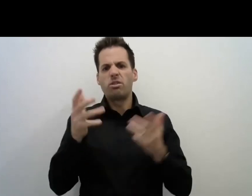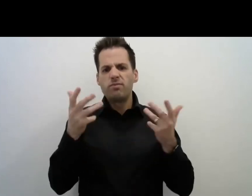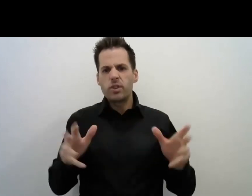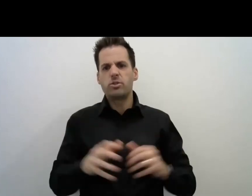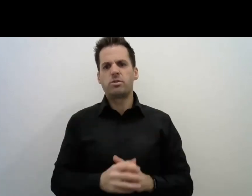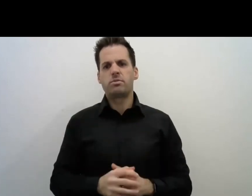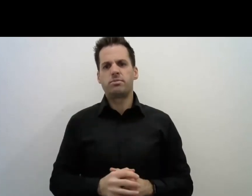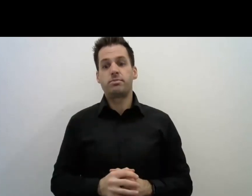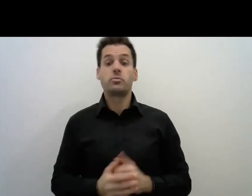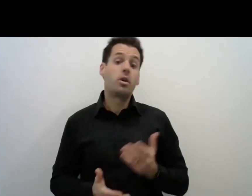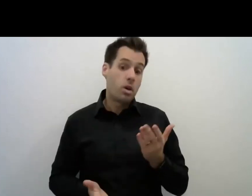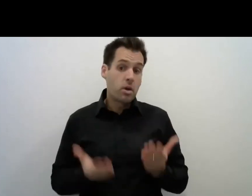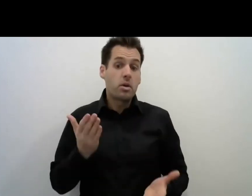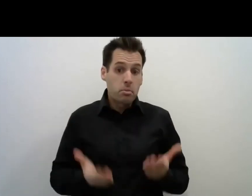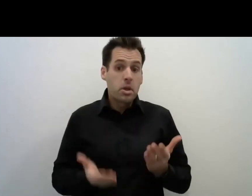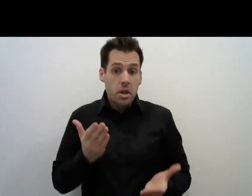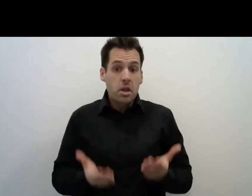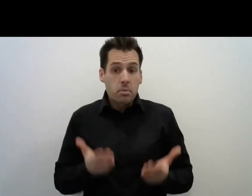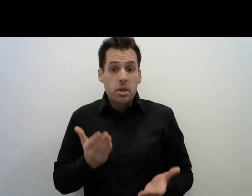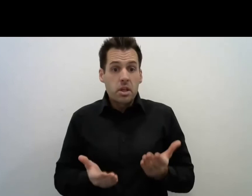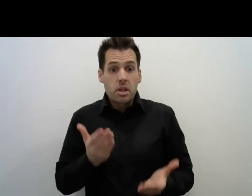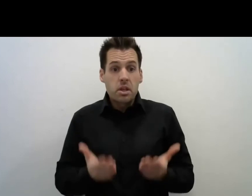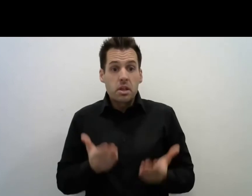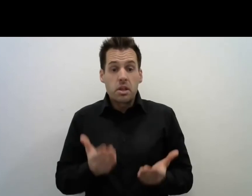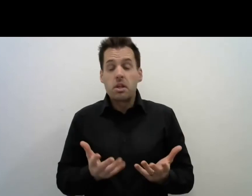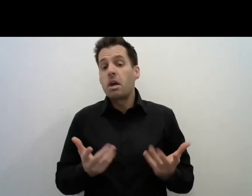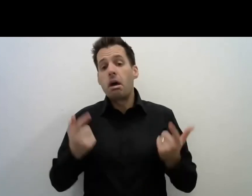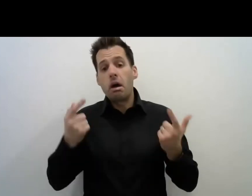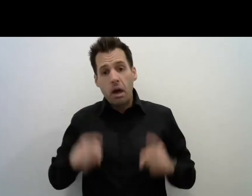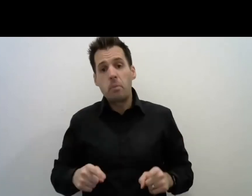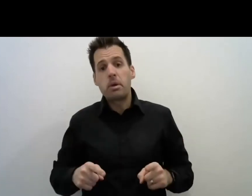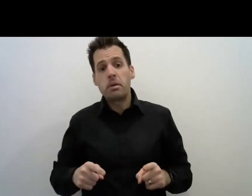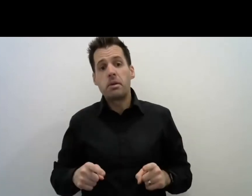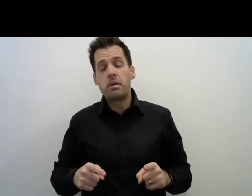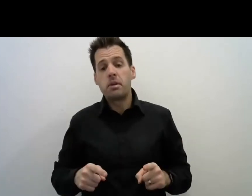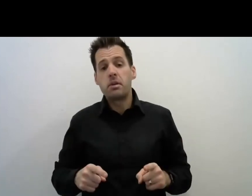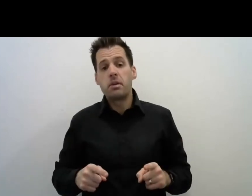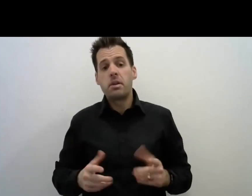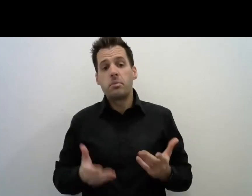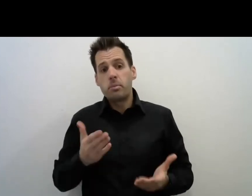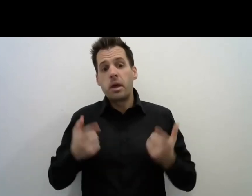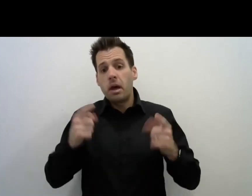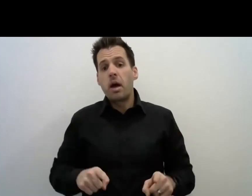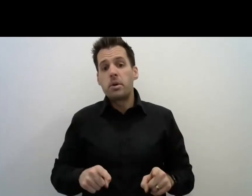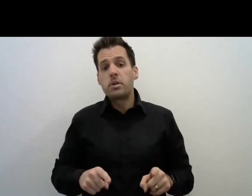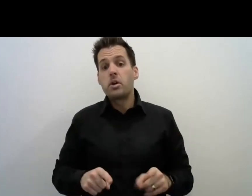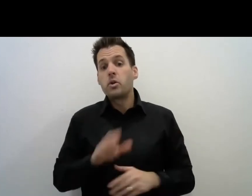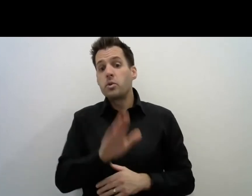yes maybe maybe on certain rare occasions you may have an exceptional pet that gets by that